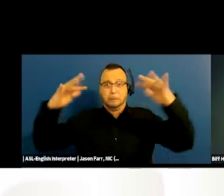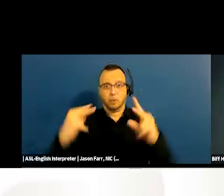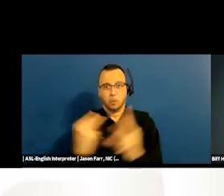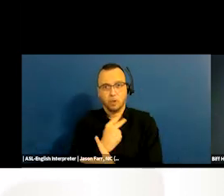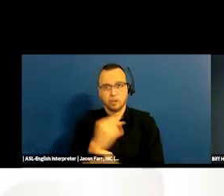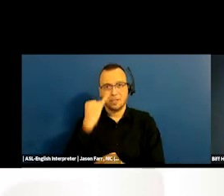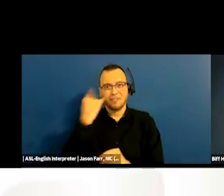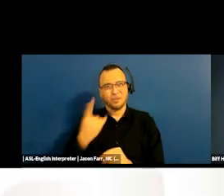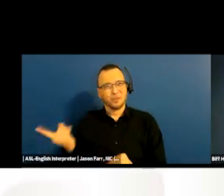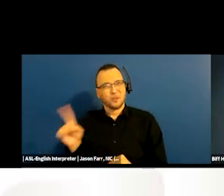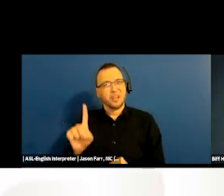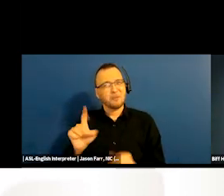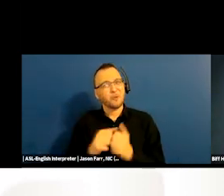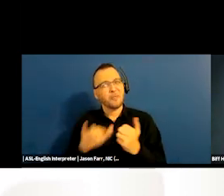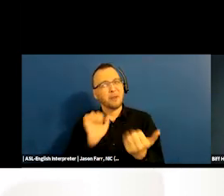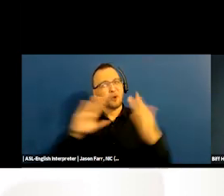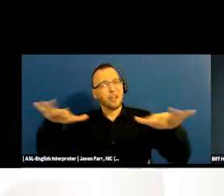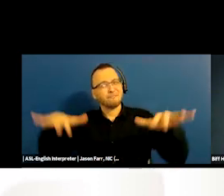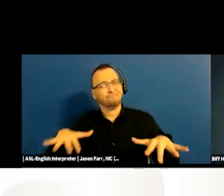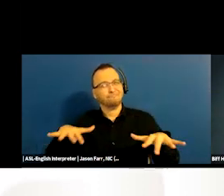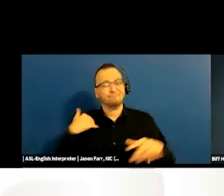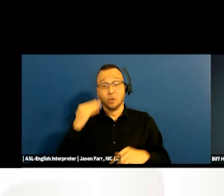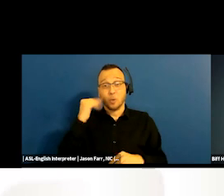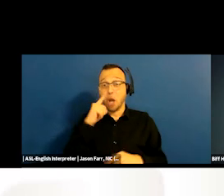but oftentimes, people can avoid the hospital